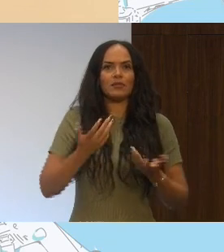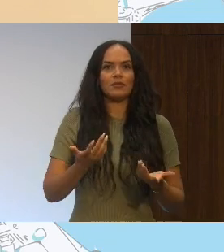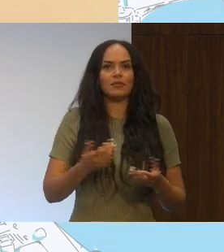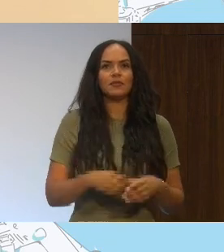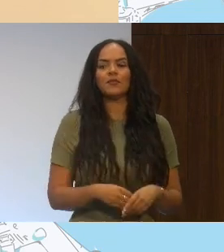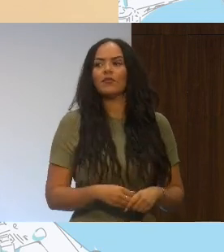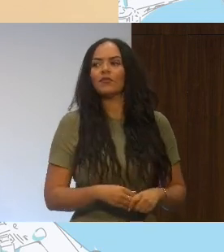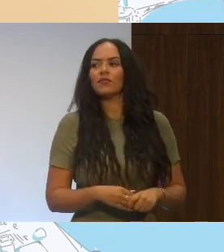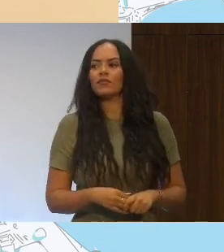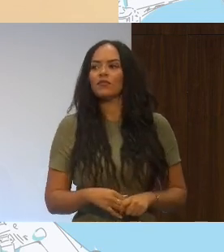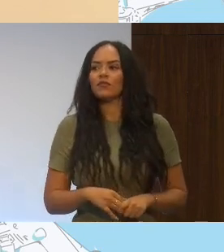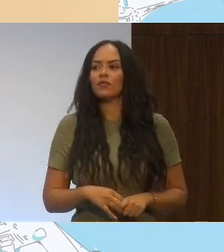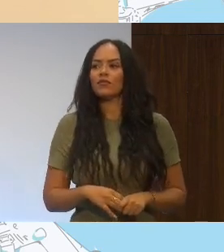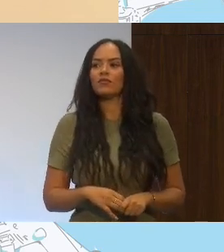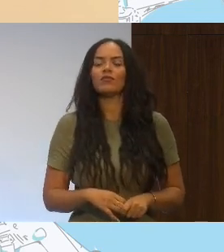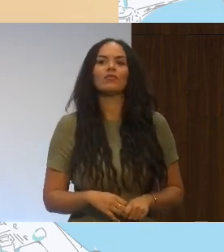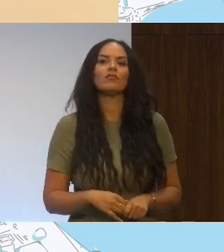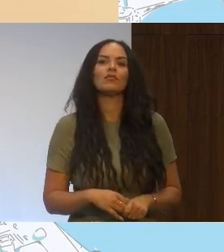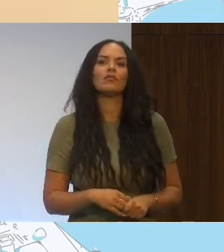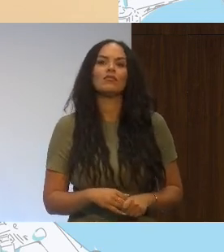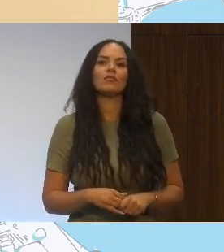don't ask why it's not around really.